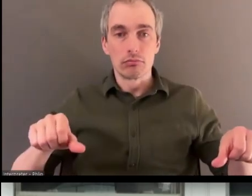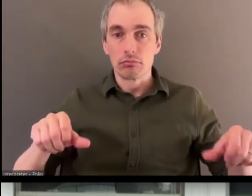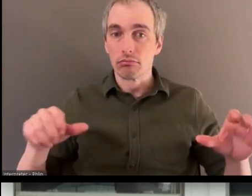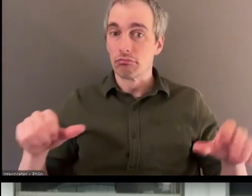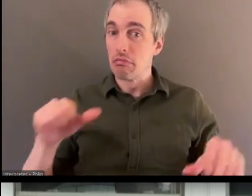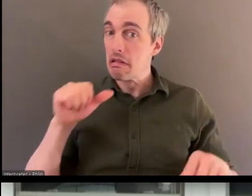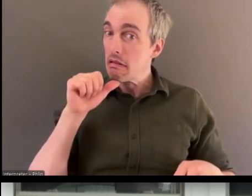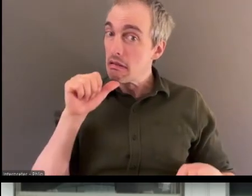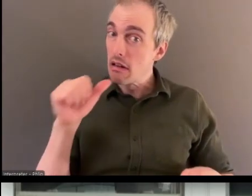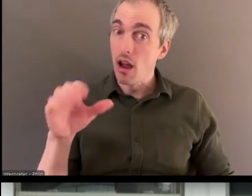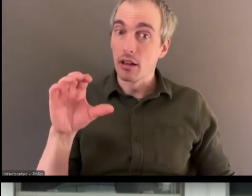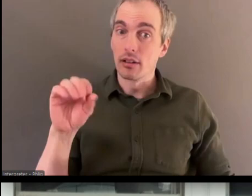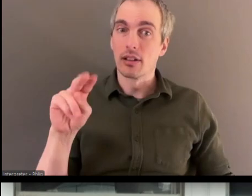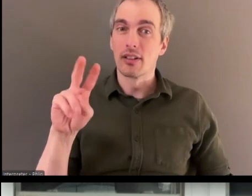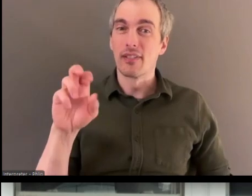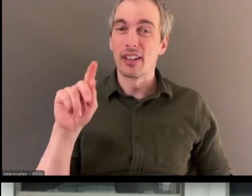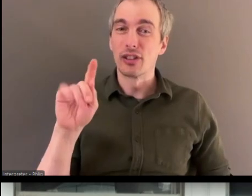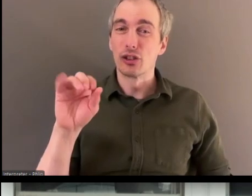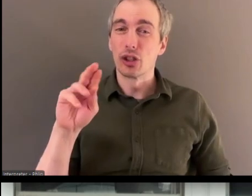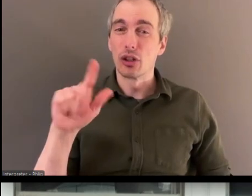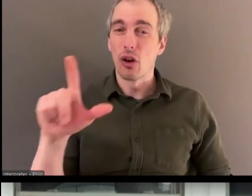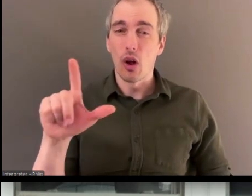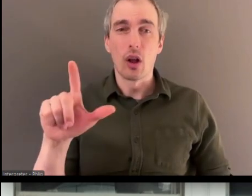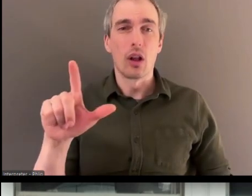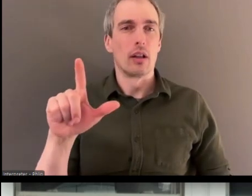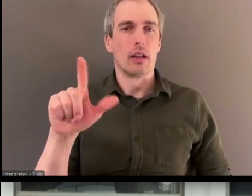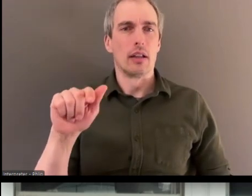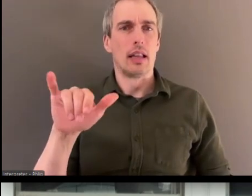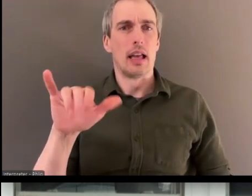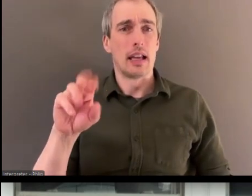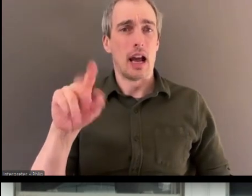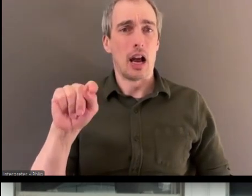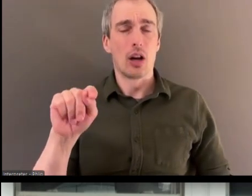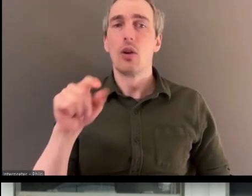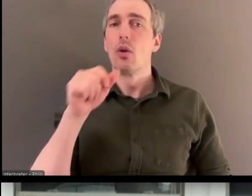It's women's rights in challenging times and arts-based civic dialogue.